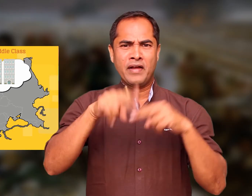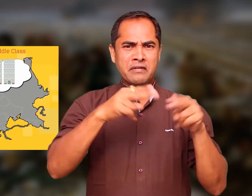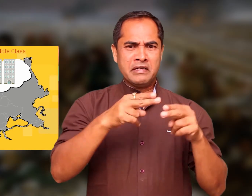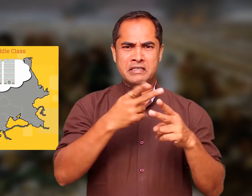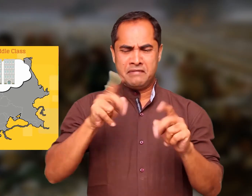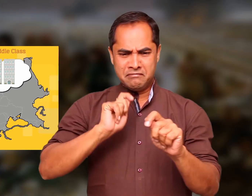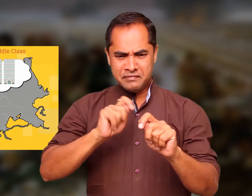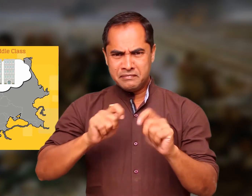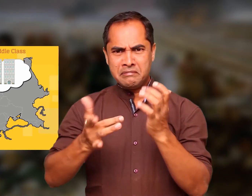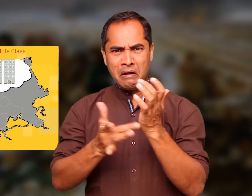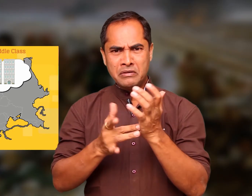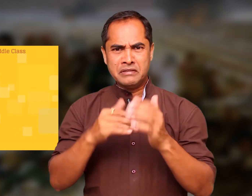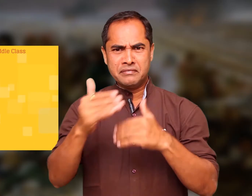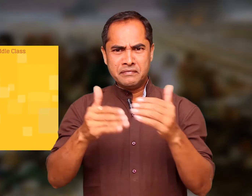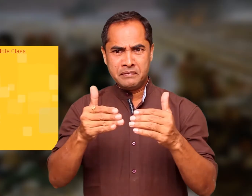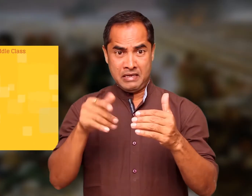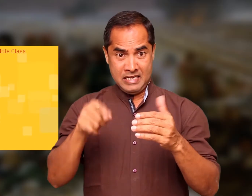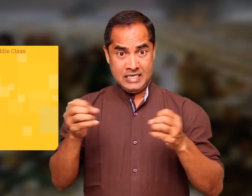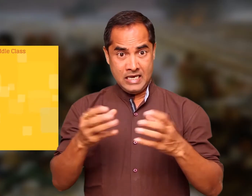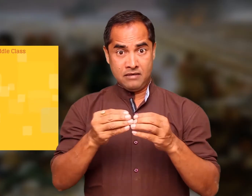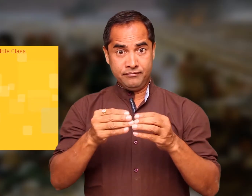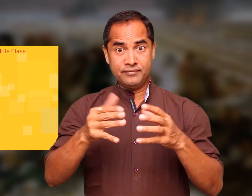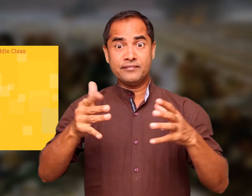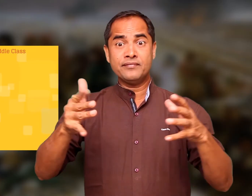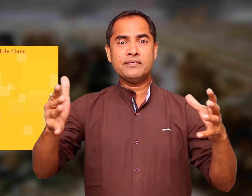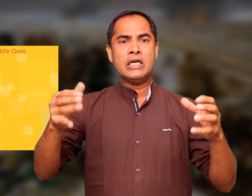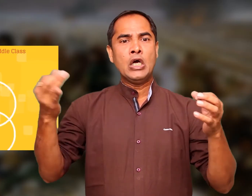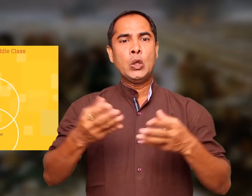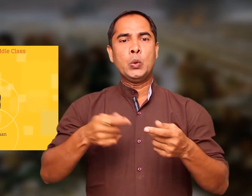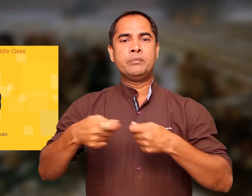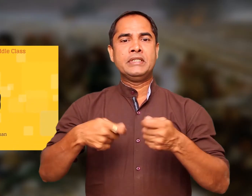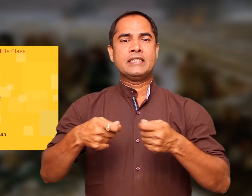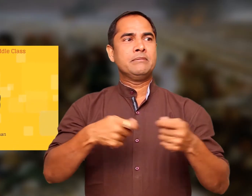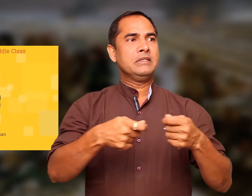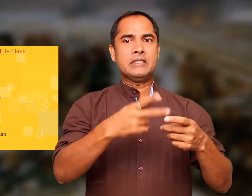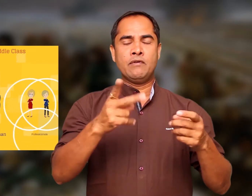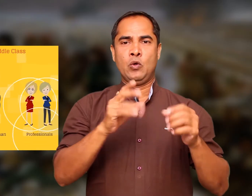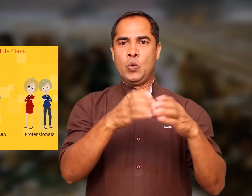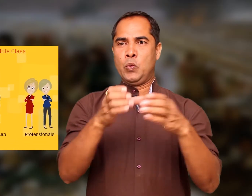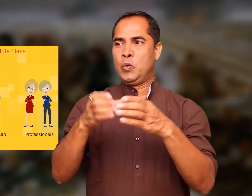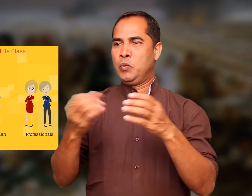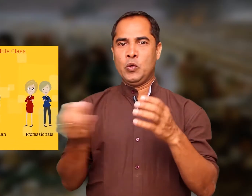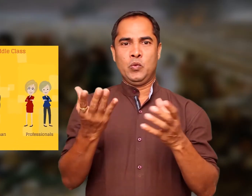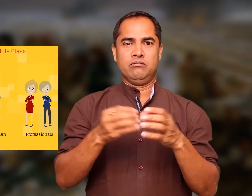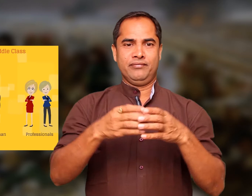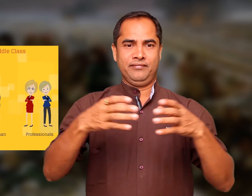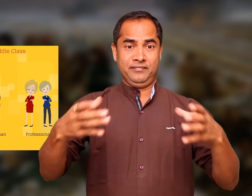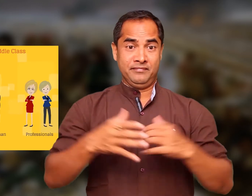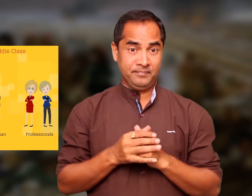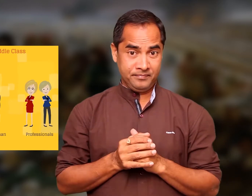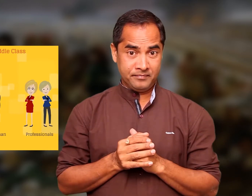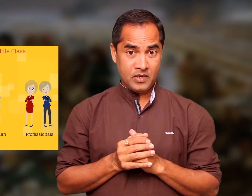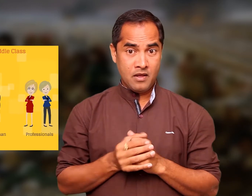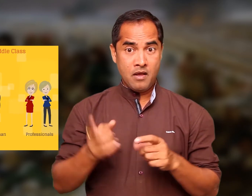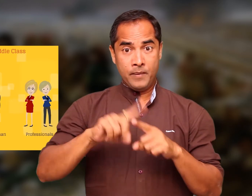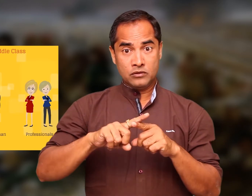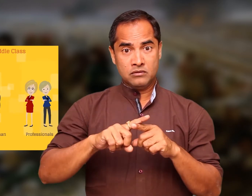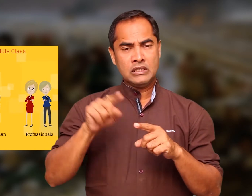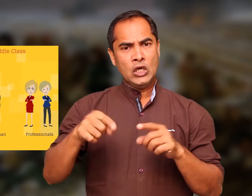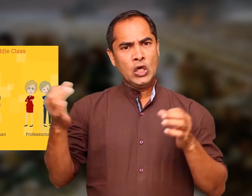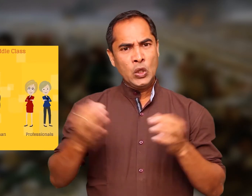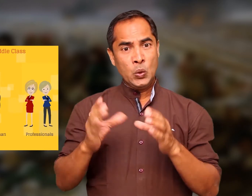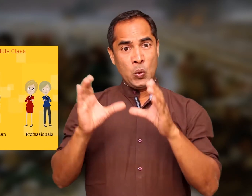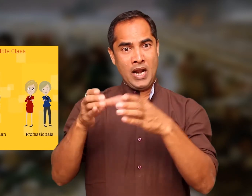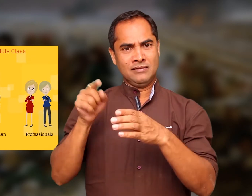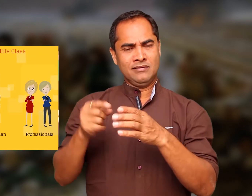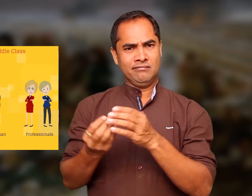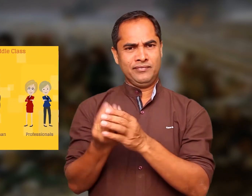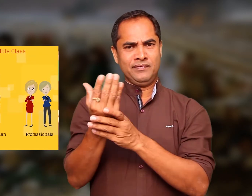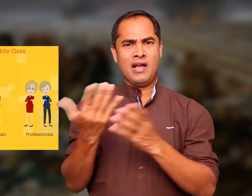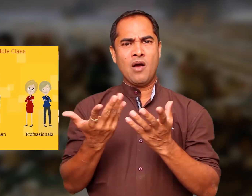factories and new commercial classes emerged. The existence of this new class